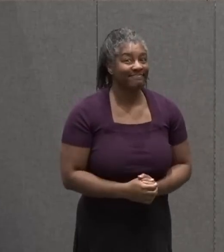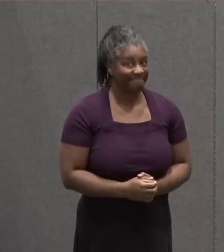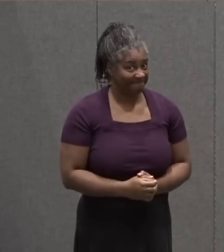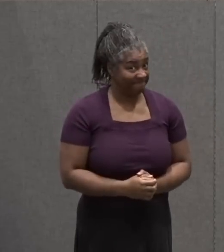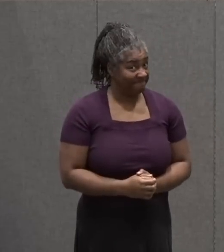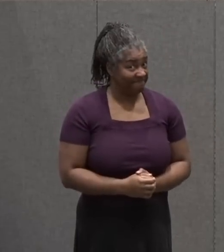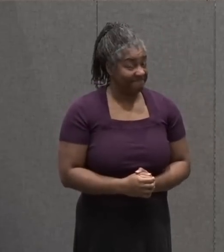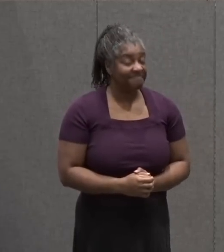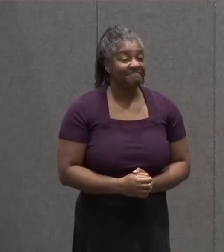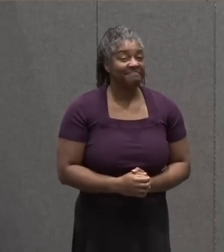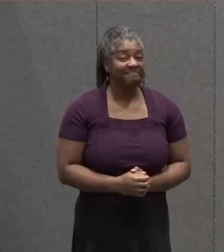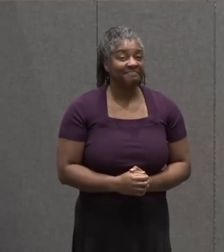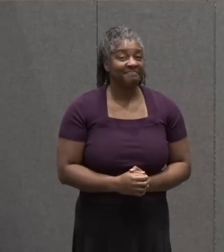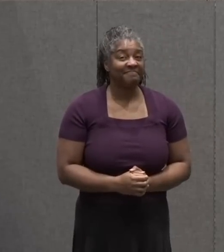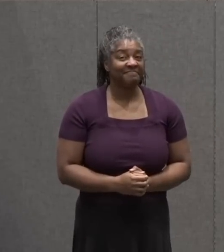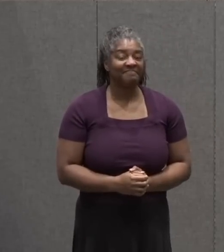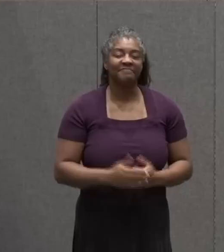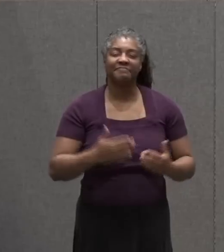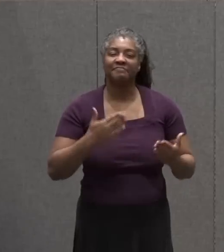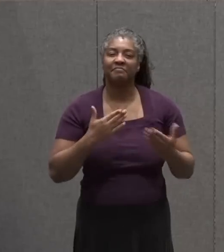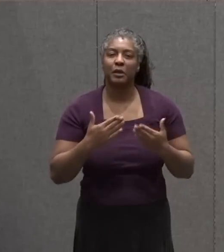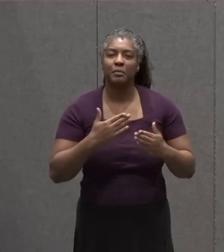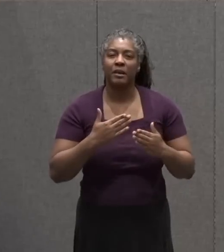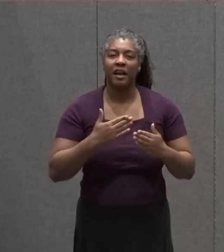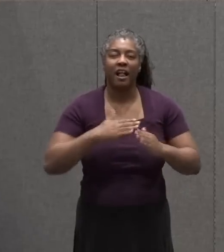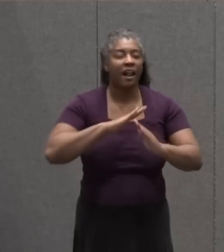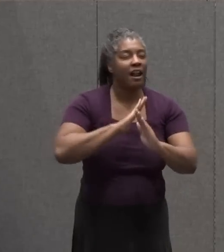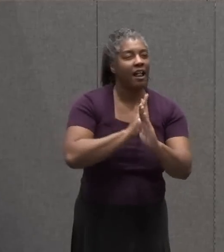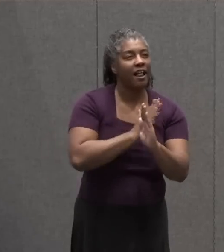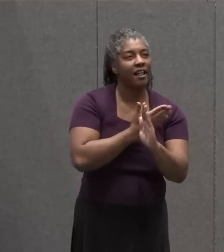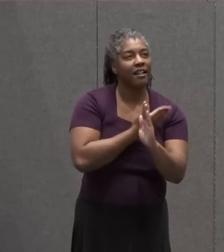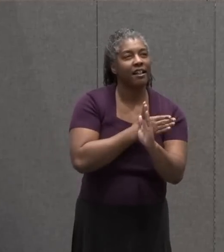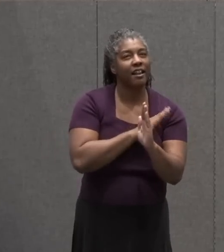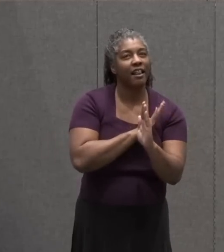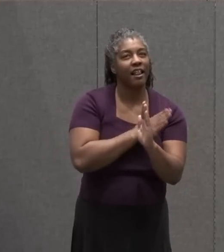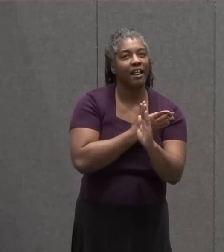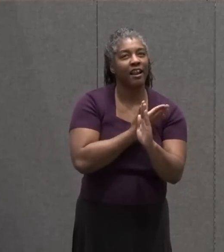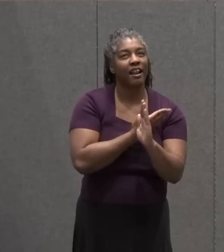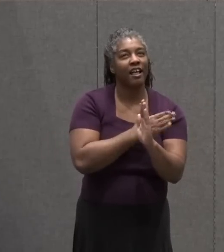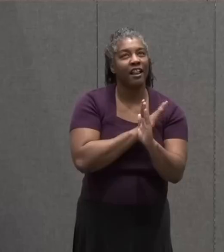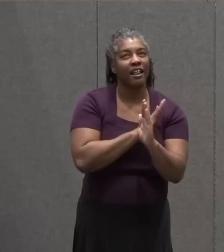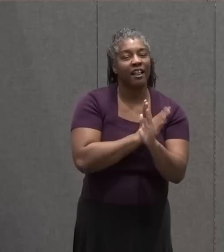Is there a song you know and can add actions instead of words?